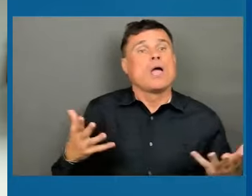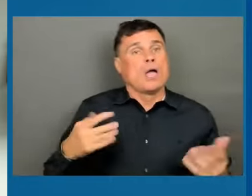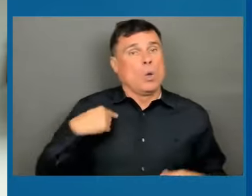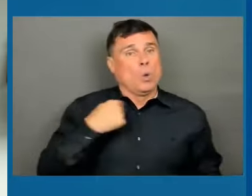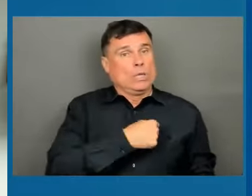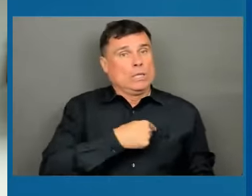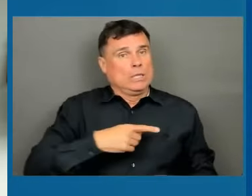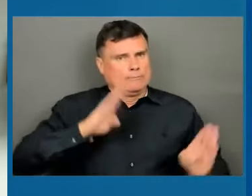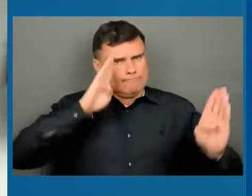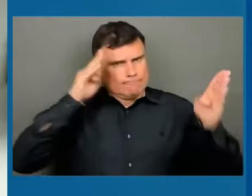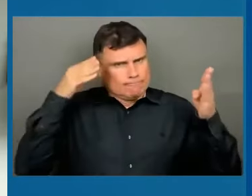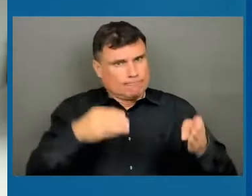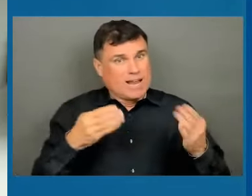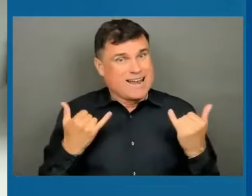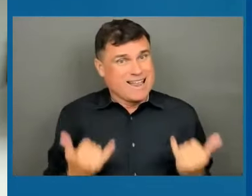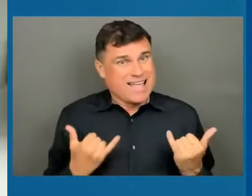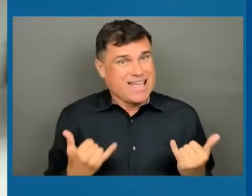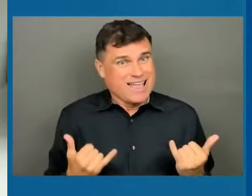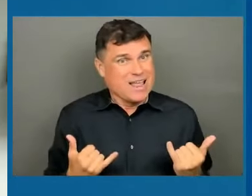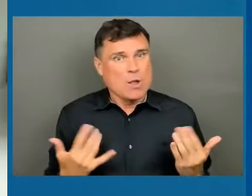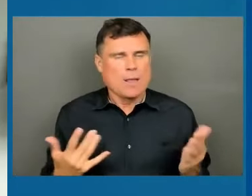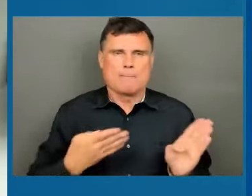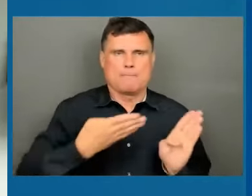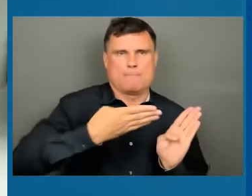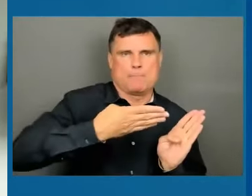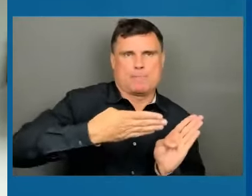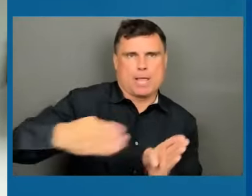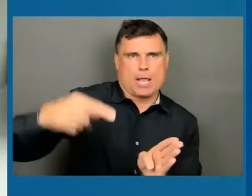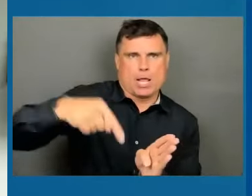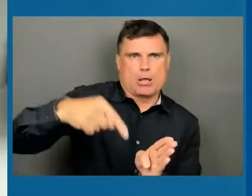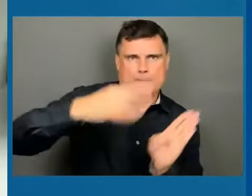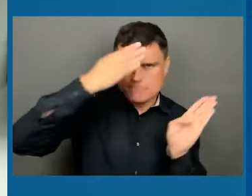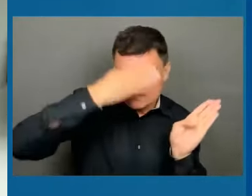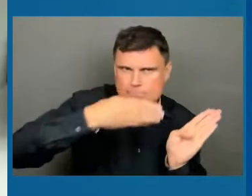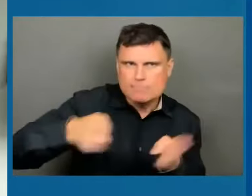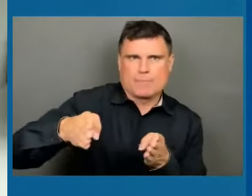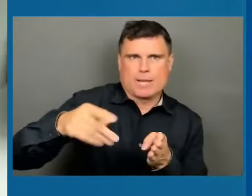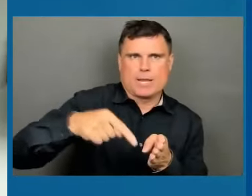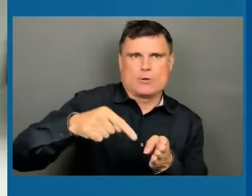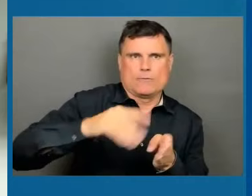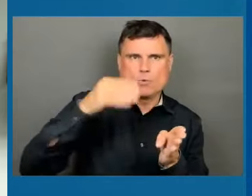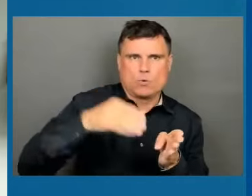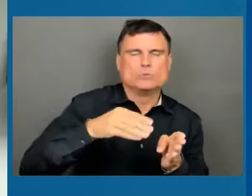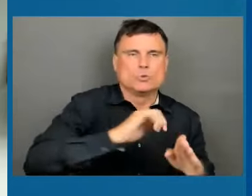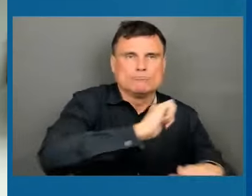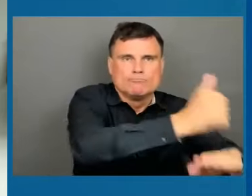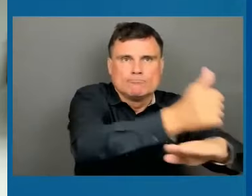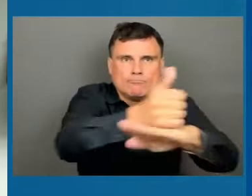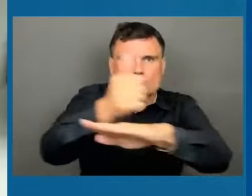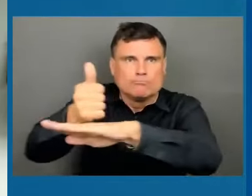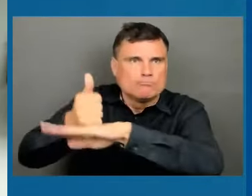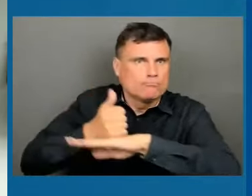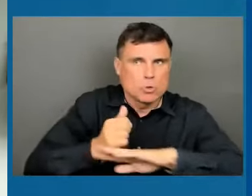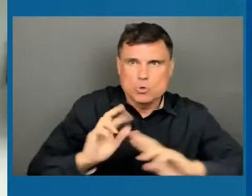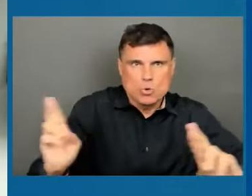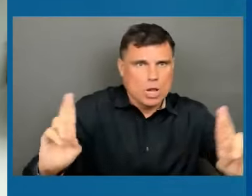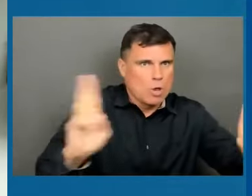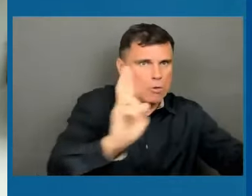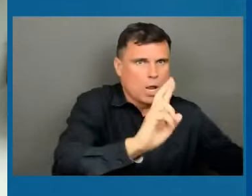forecast center mentioned, really tremendous amount of focus on working with